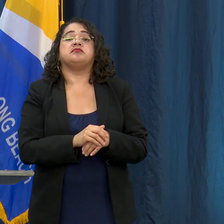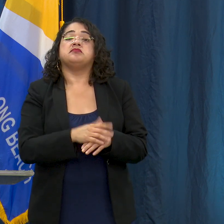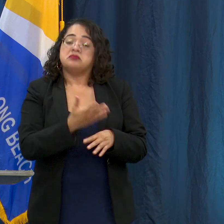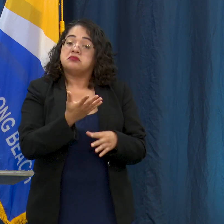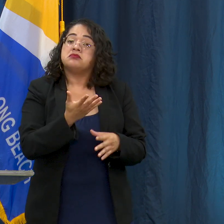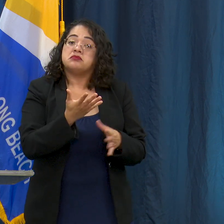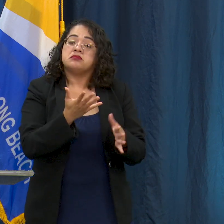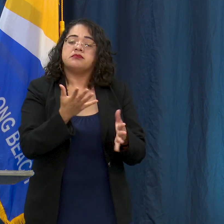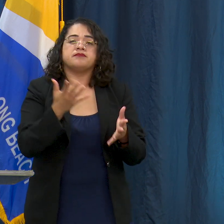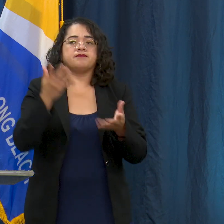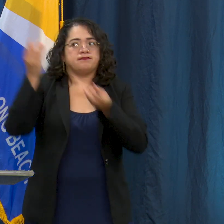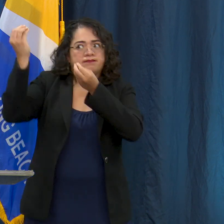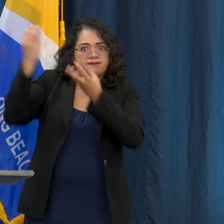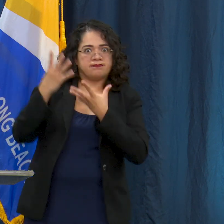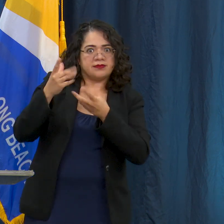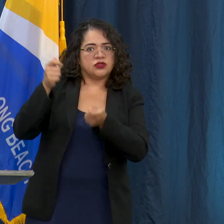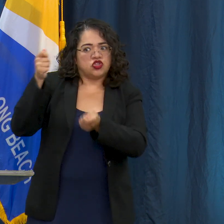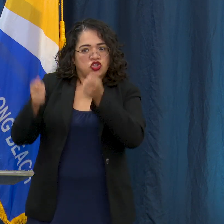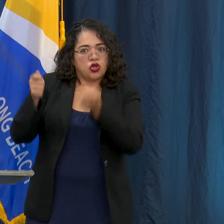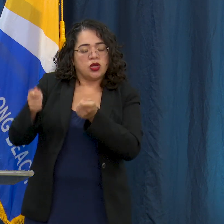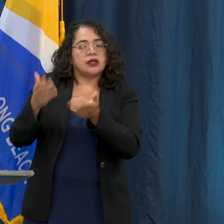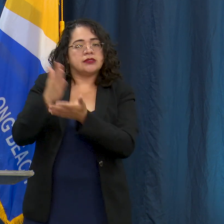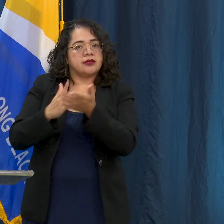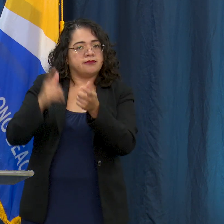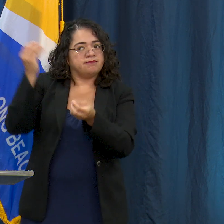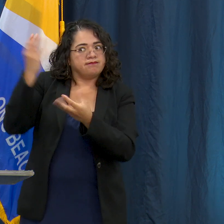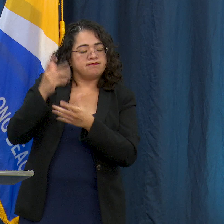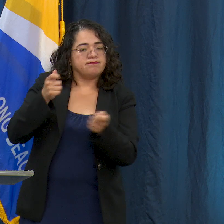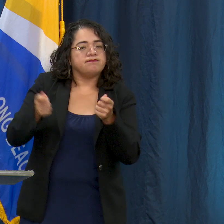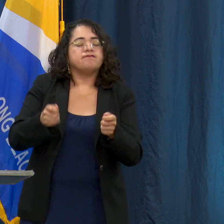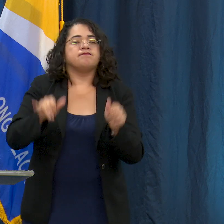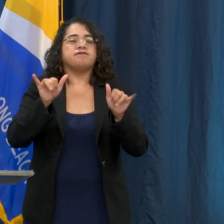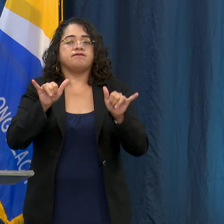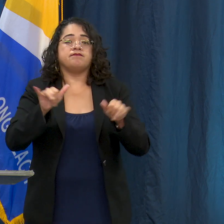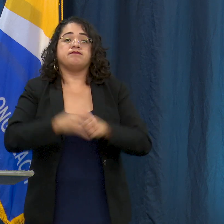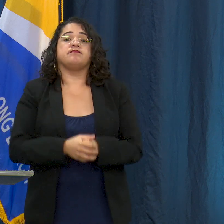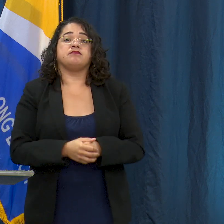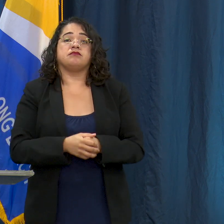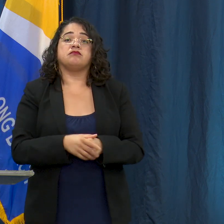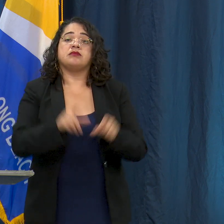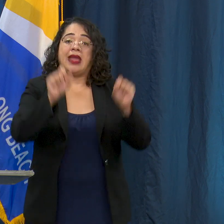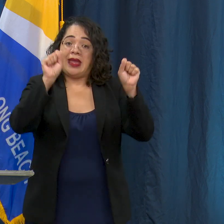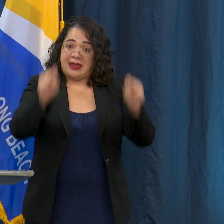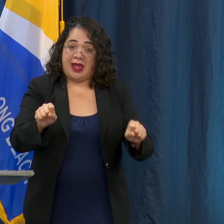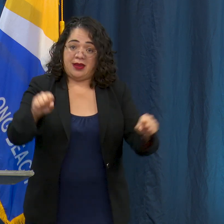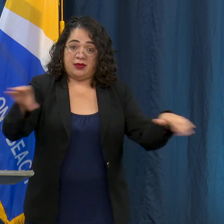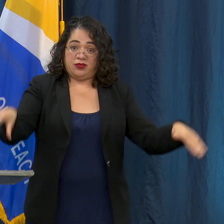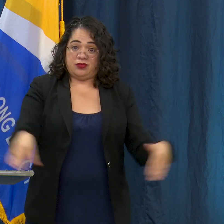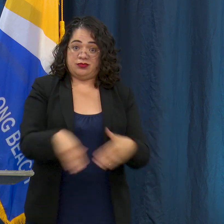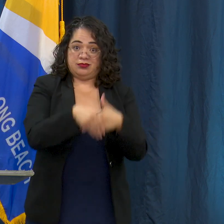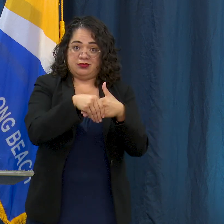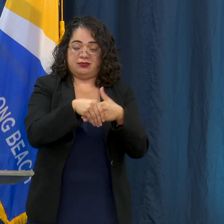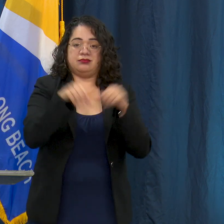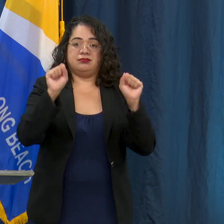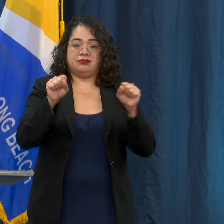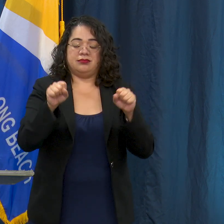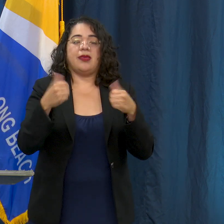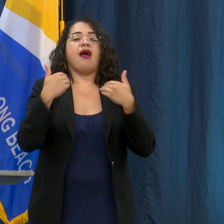evolving so right now you can have a wedding. There are some limitations on